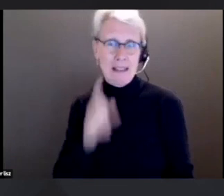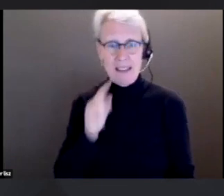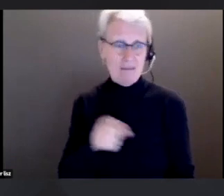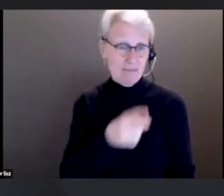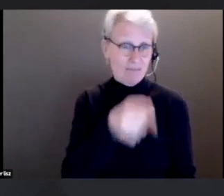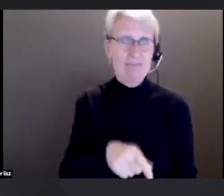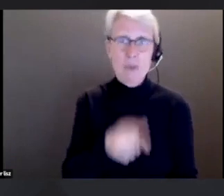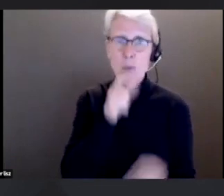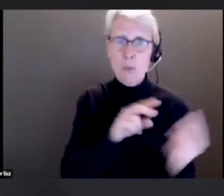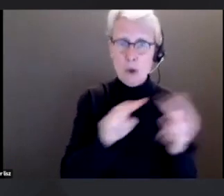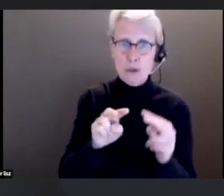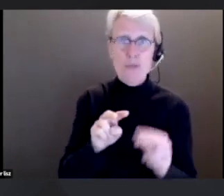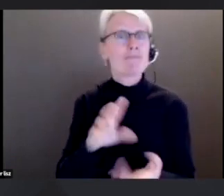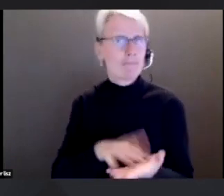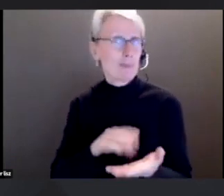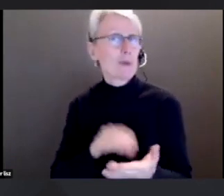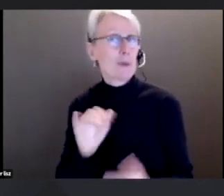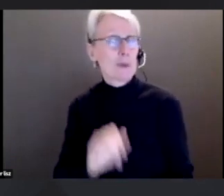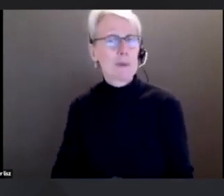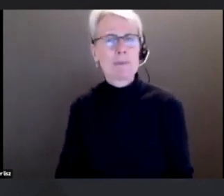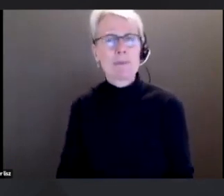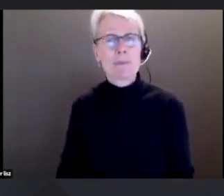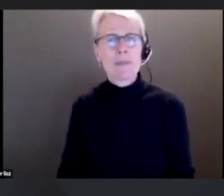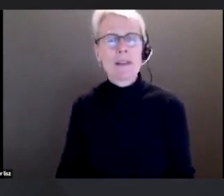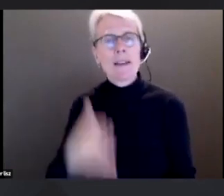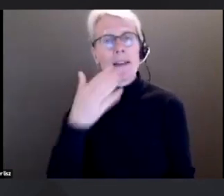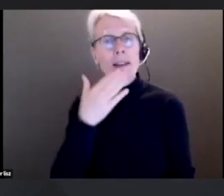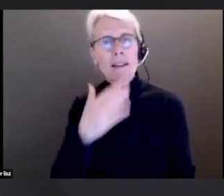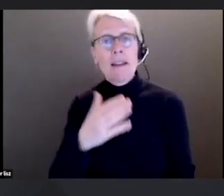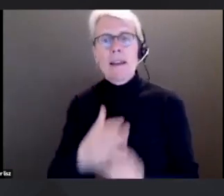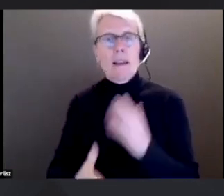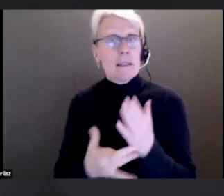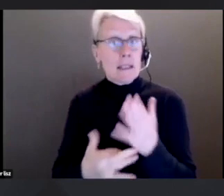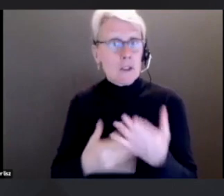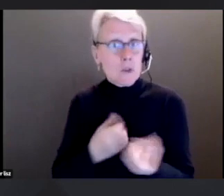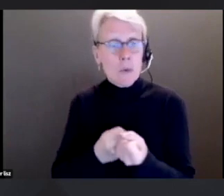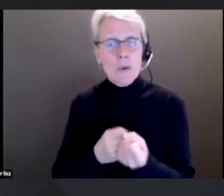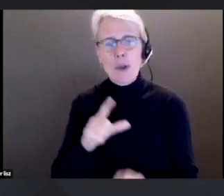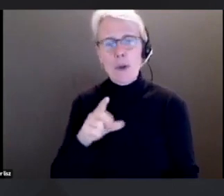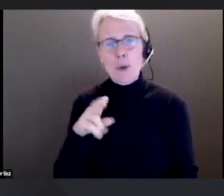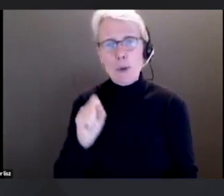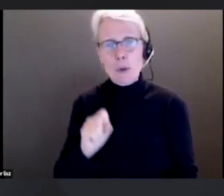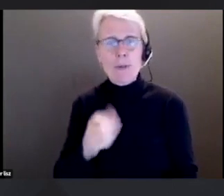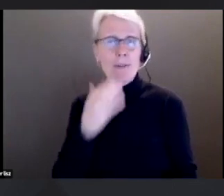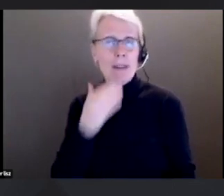Lucas, as well as our ASL interpreters, Liz and Tyler and Sylvia for providing our English closed captioning.